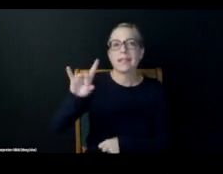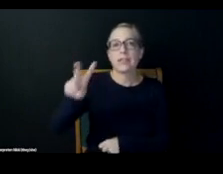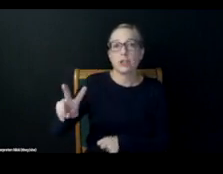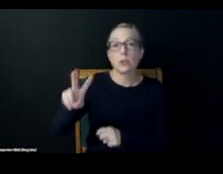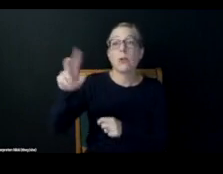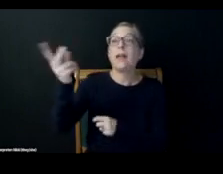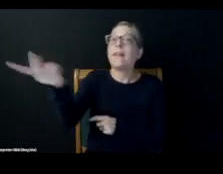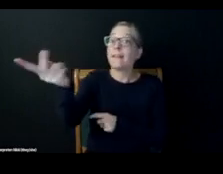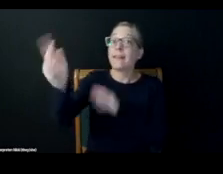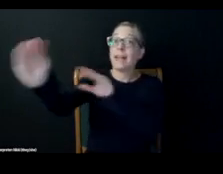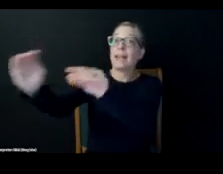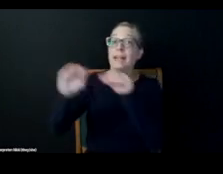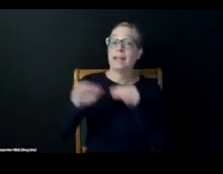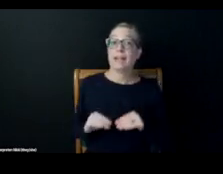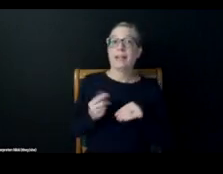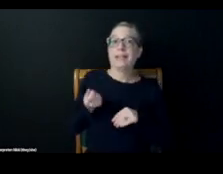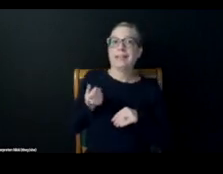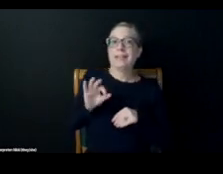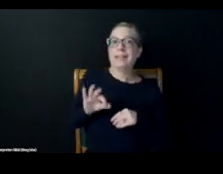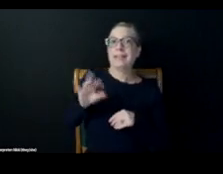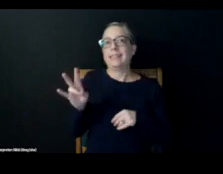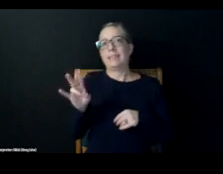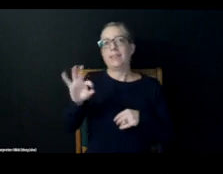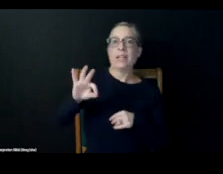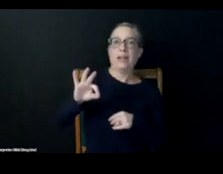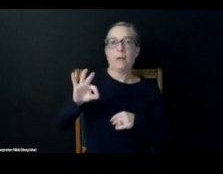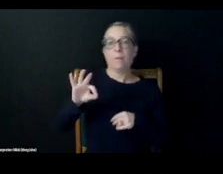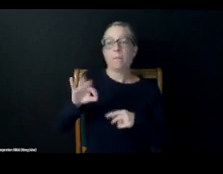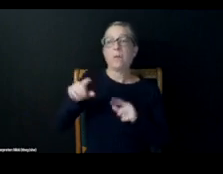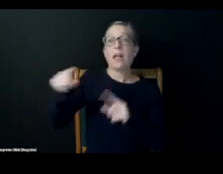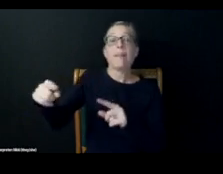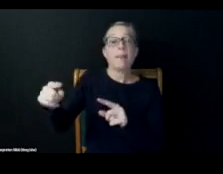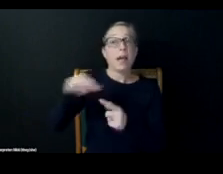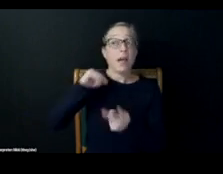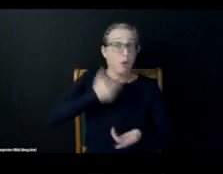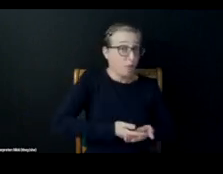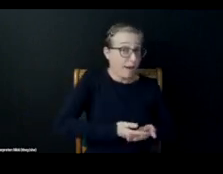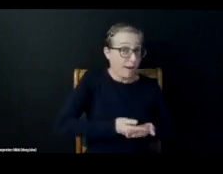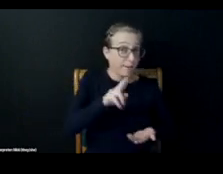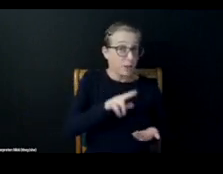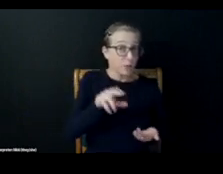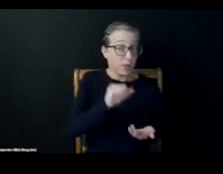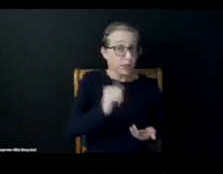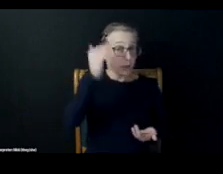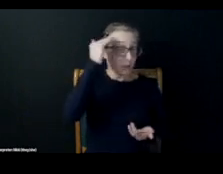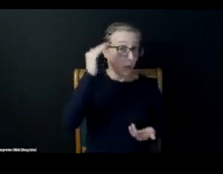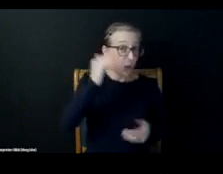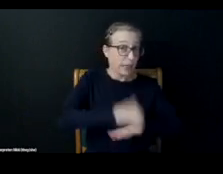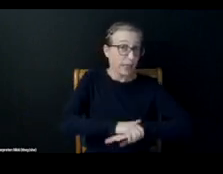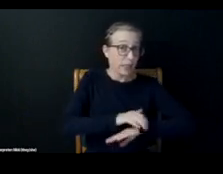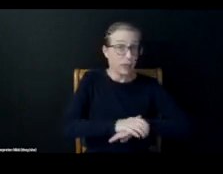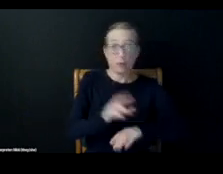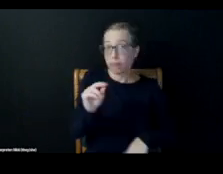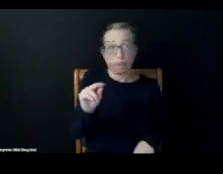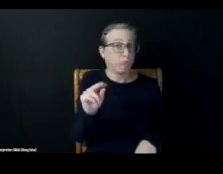They did not come here knowing the language I probably translated from my mother and interpreted